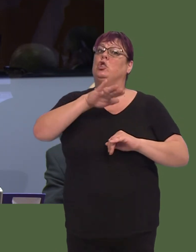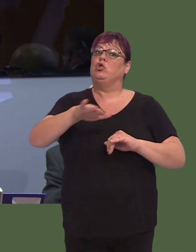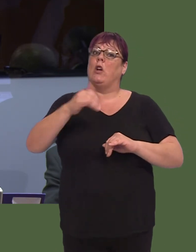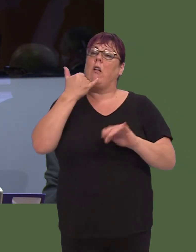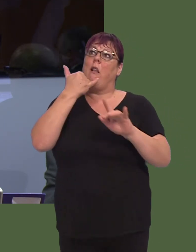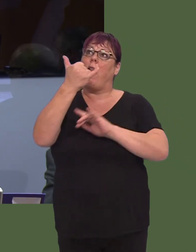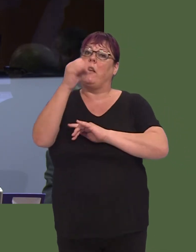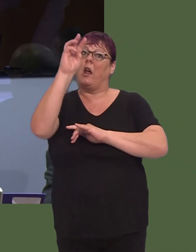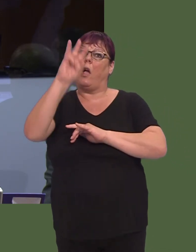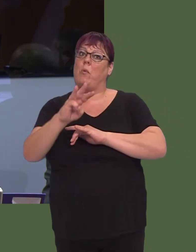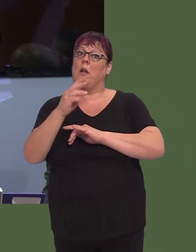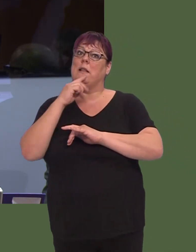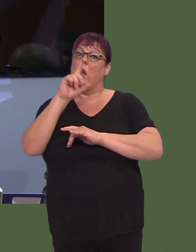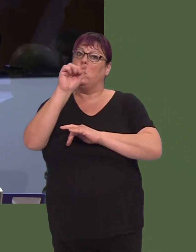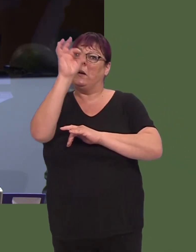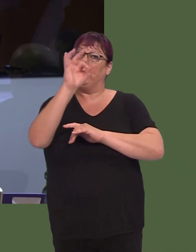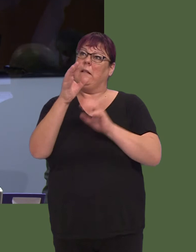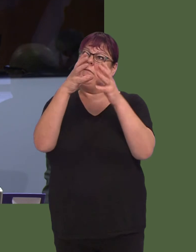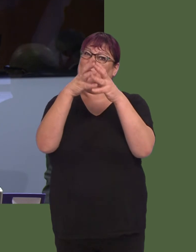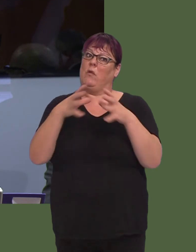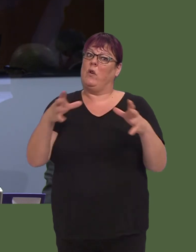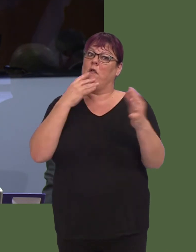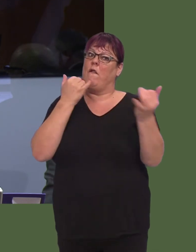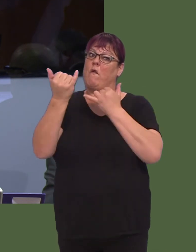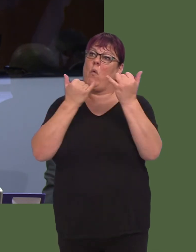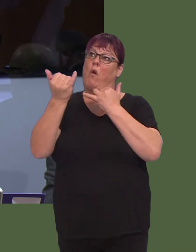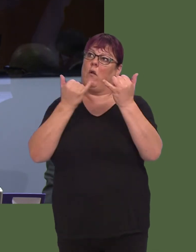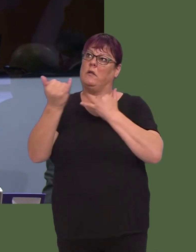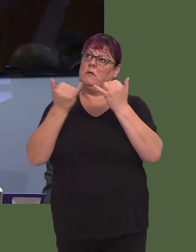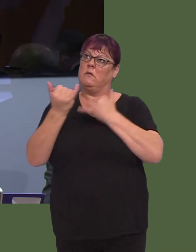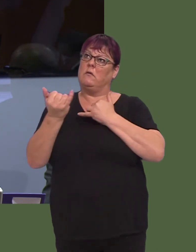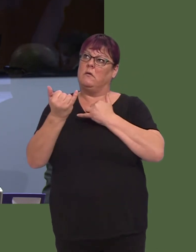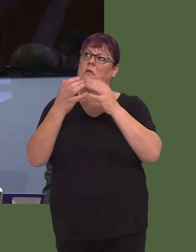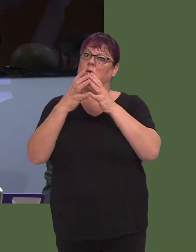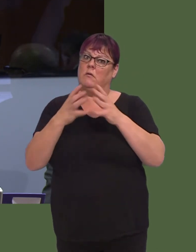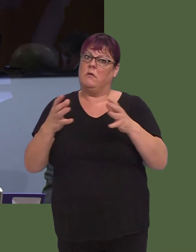Childline Cymru is reporting a 20 per cent increase in the number of calls it receives